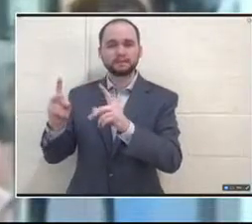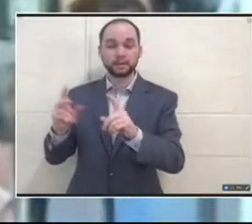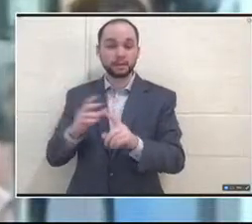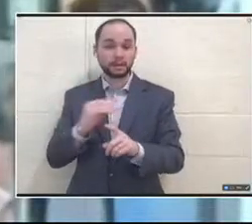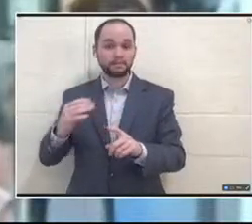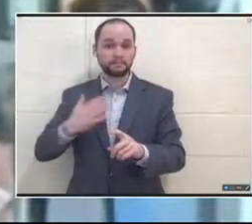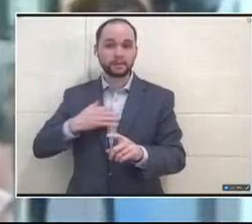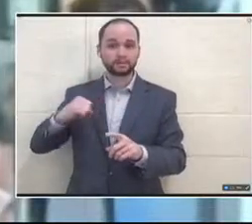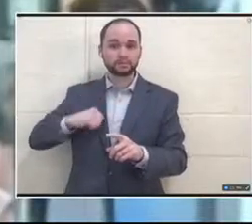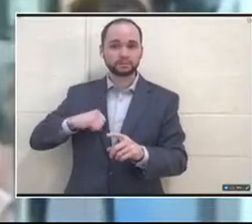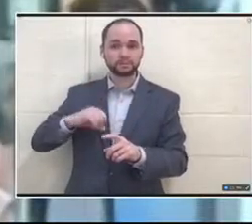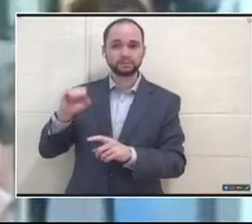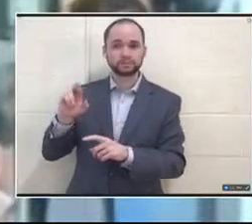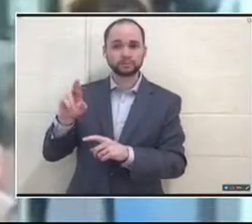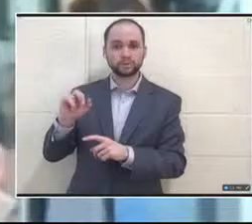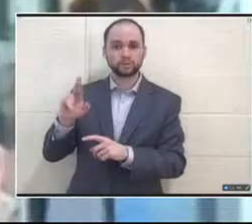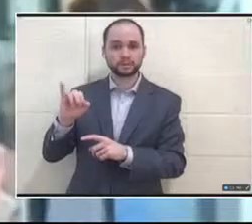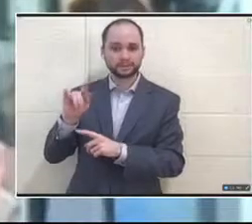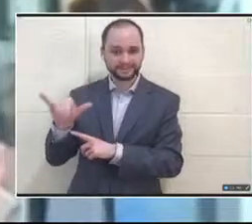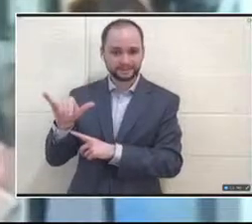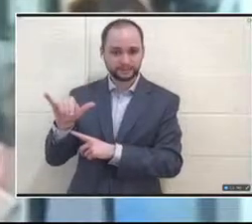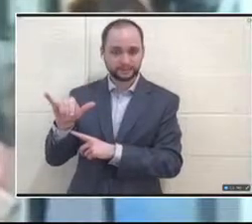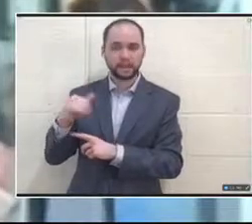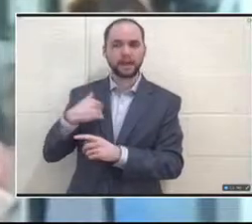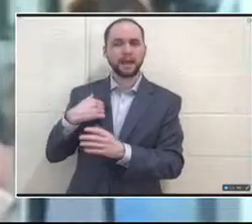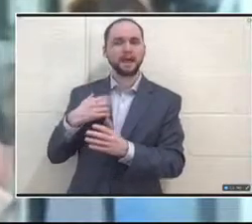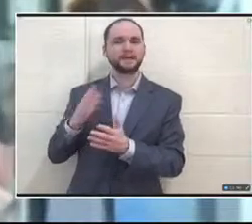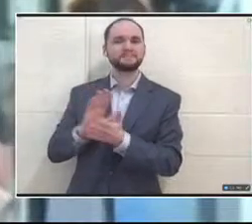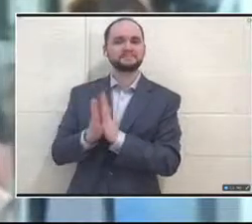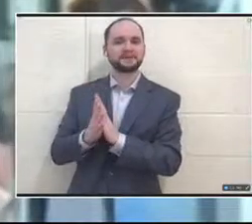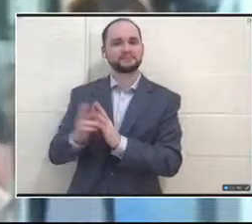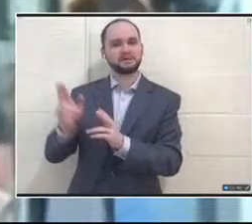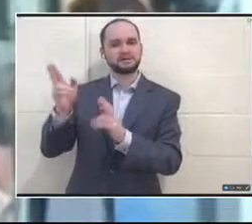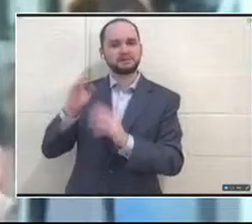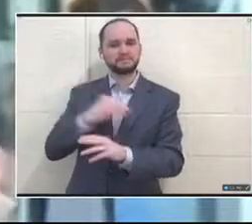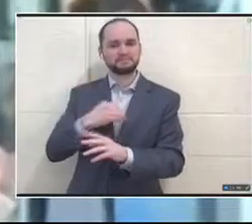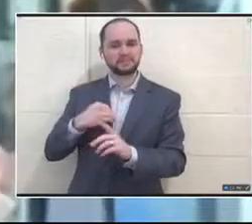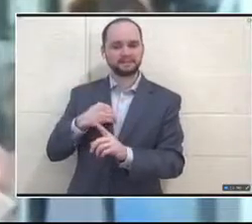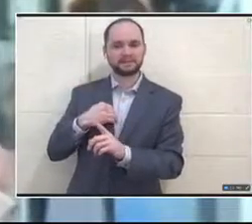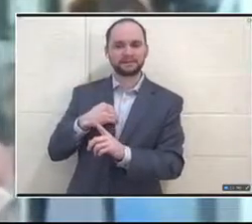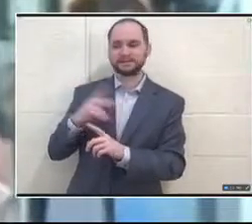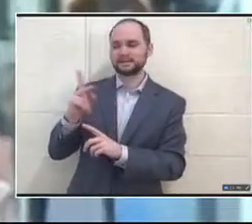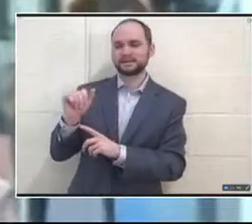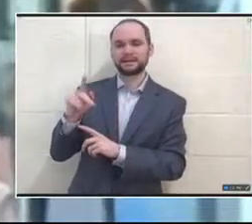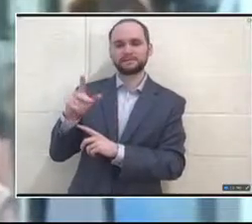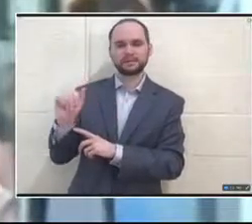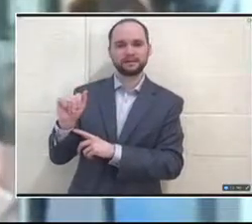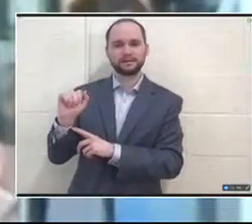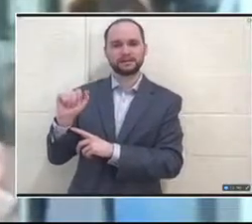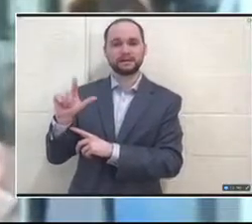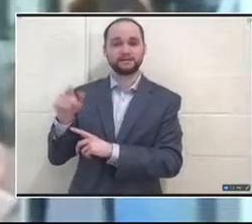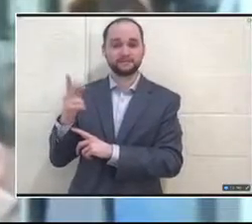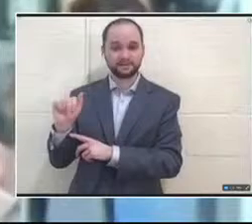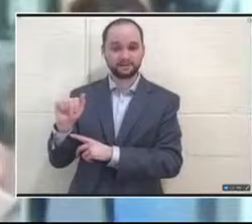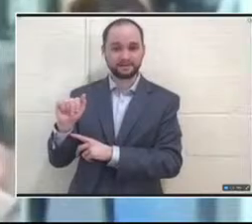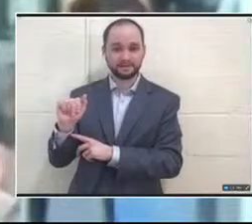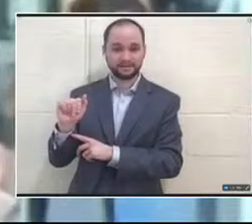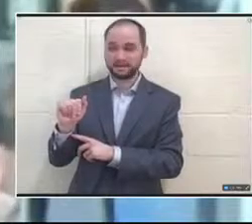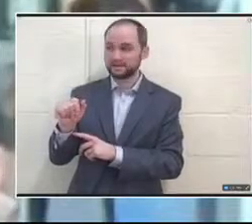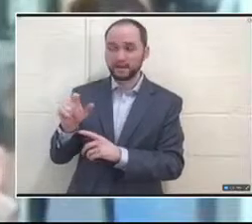of the Kappa Alpha sorority incorporated and all those sisters and the NAACP and the first lady